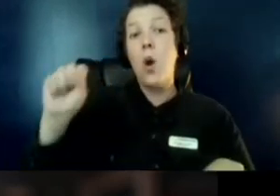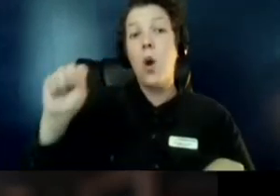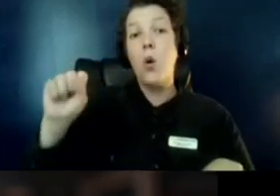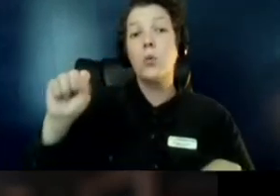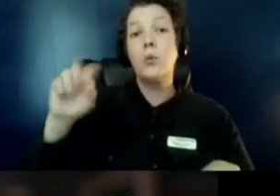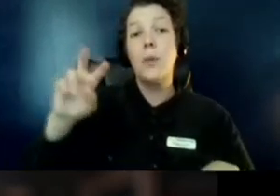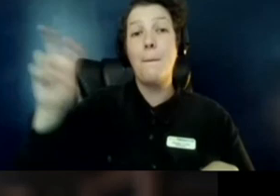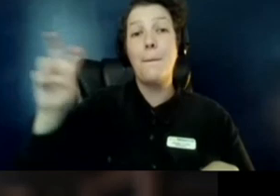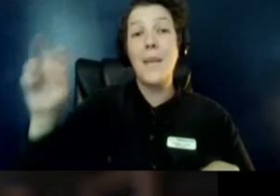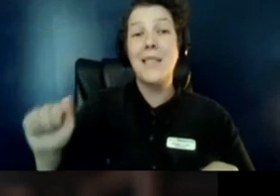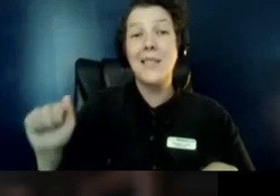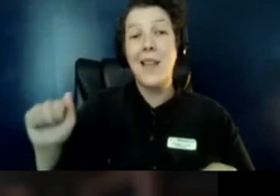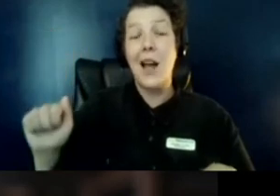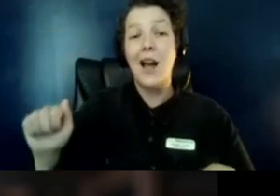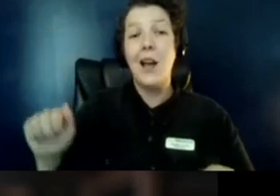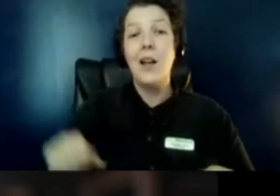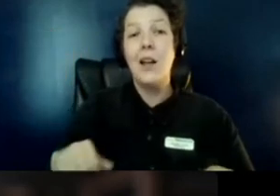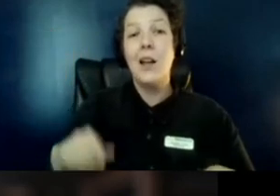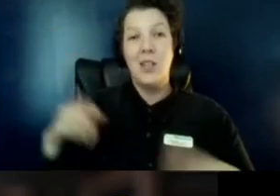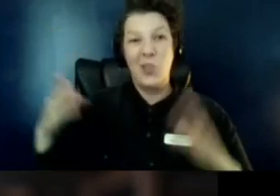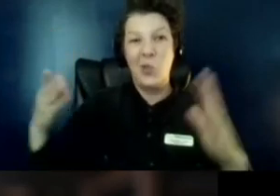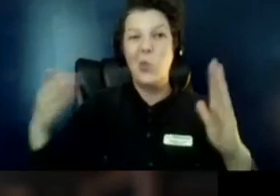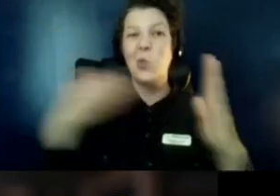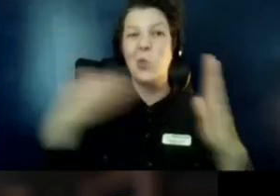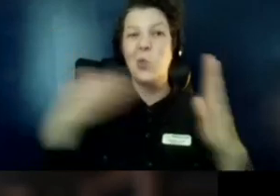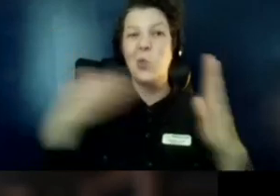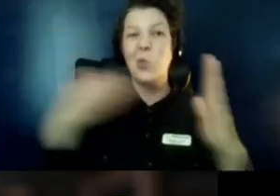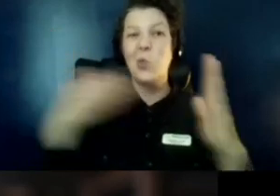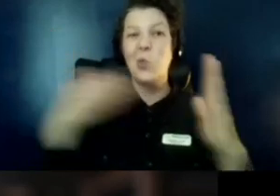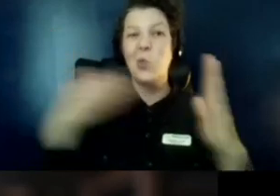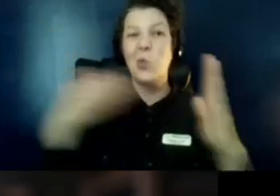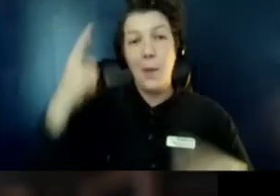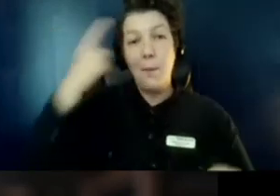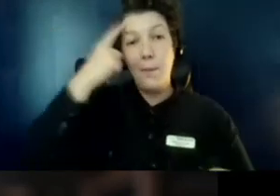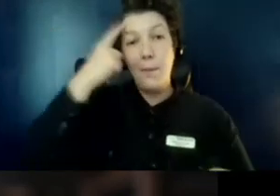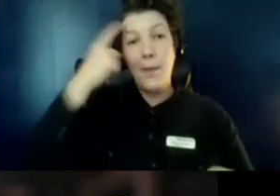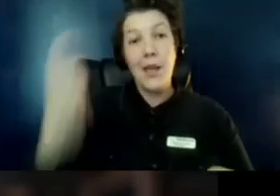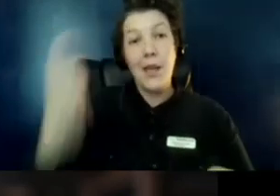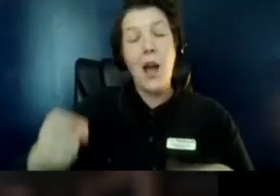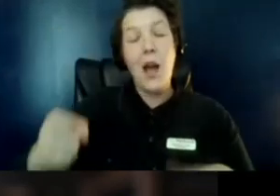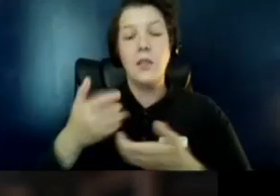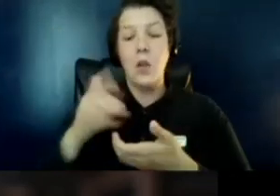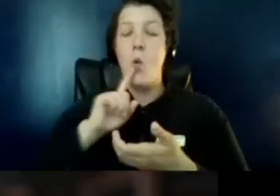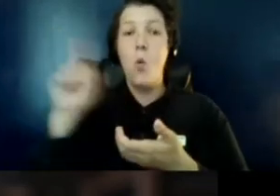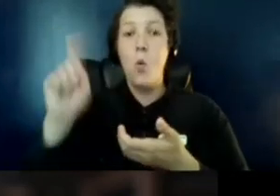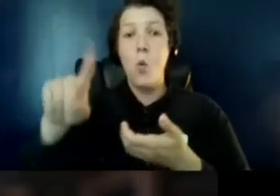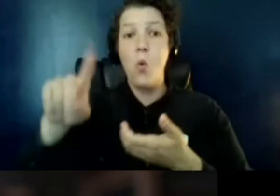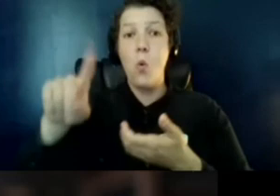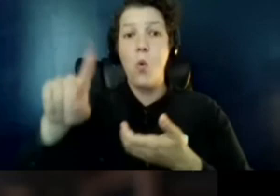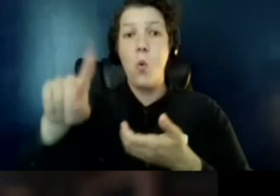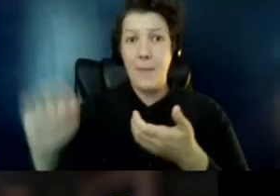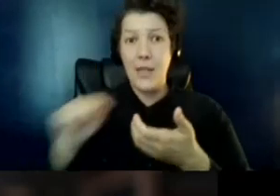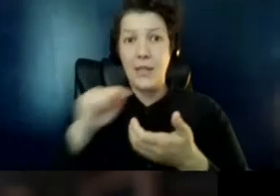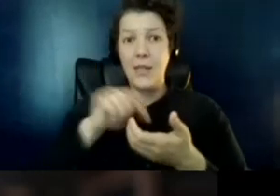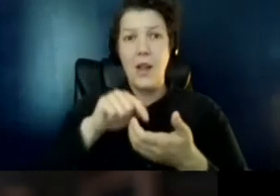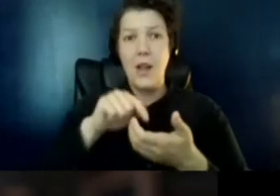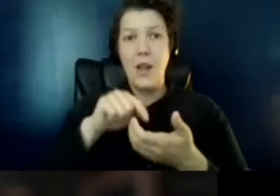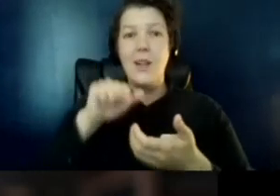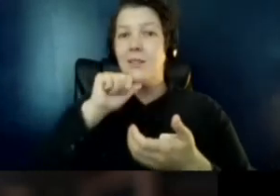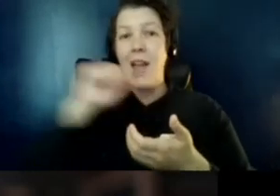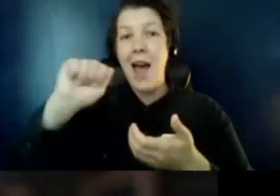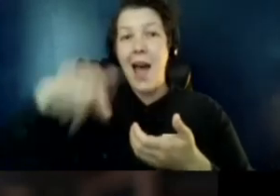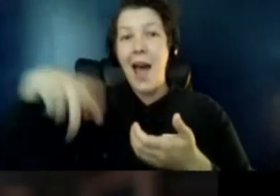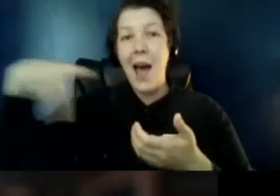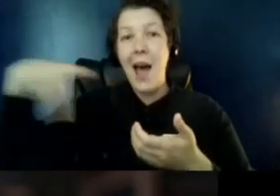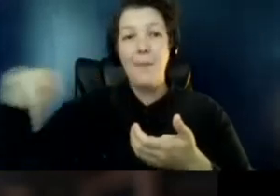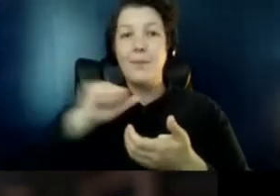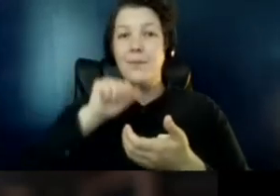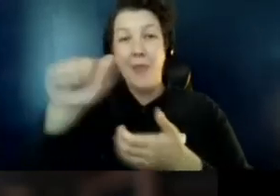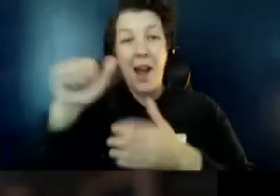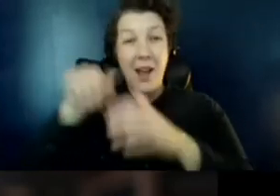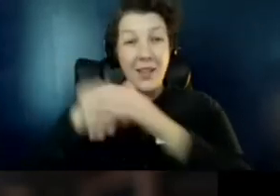accessible to screen readers. They actually had a web application that did not work. And